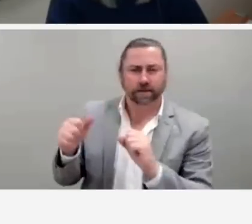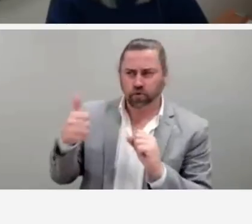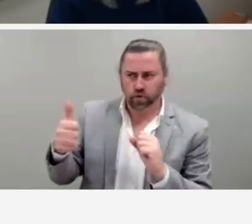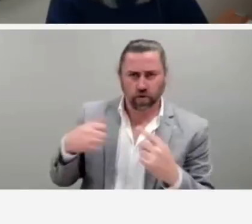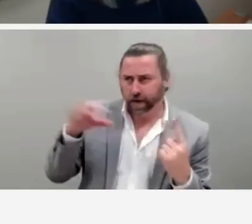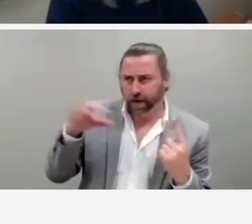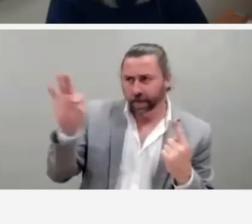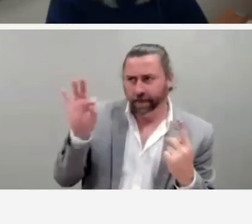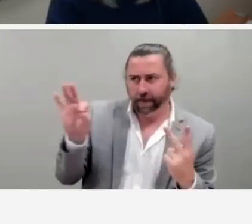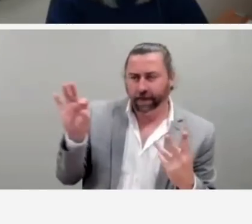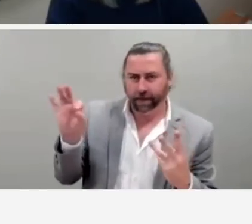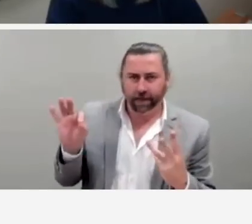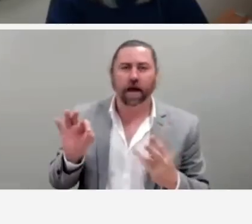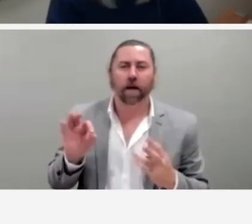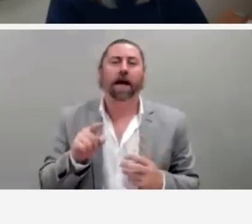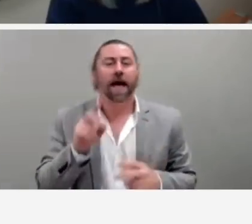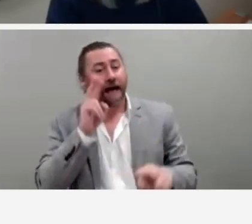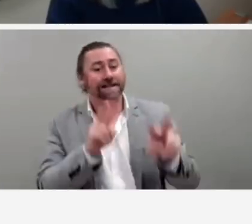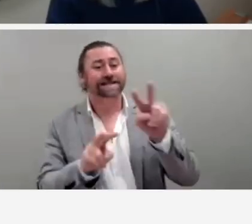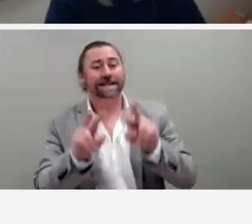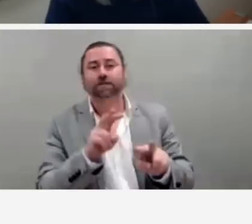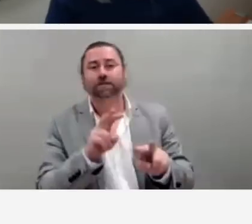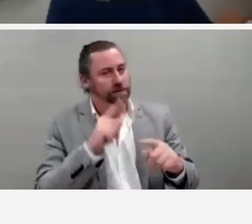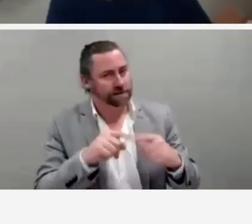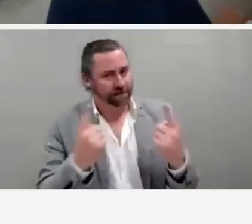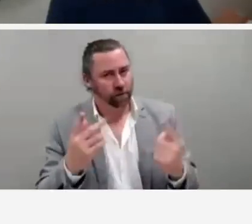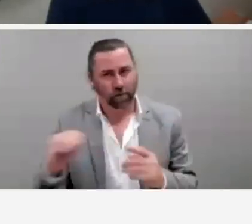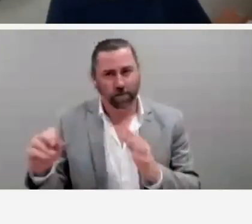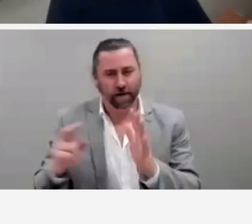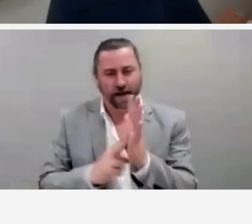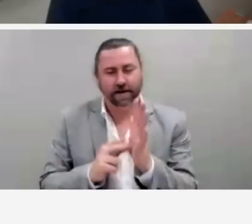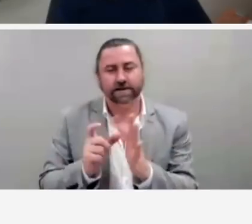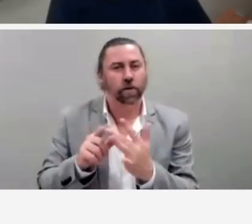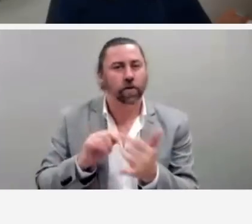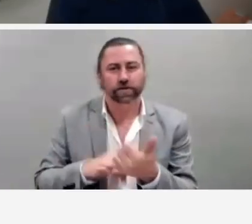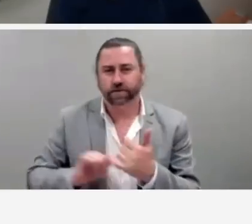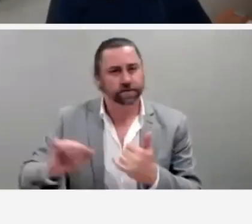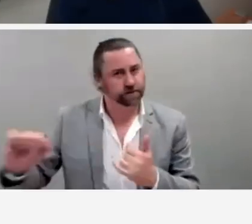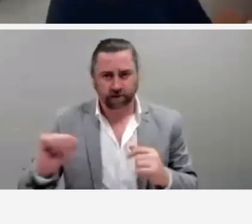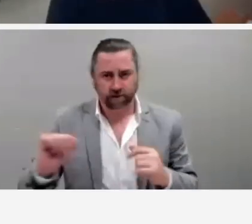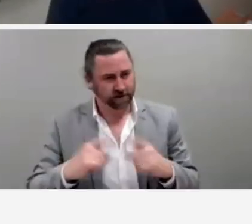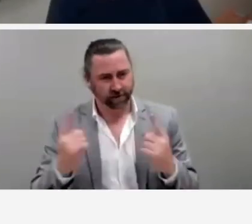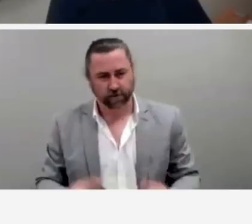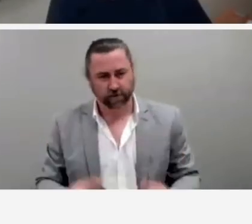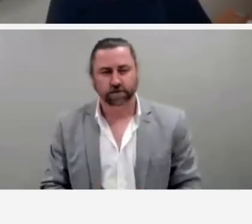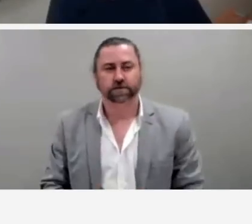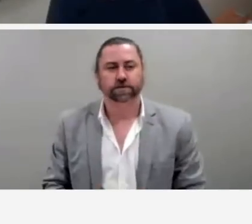The assessment approach won't be quite the same though. And I can provide it in a second.